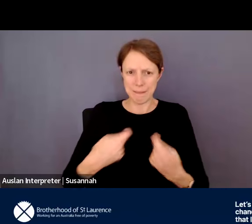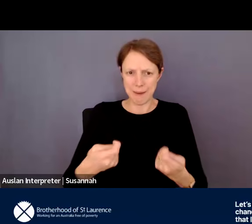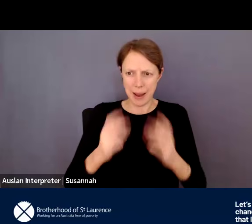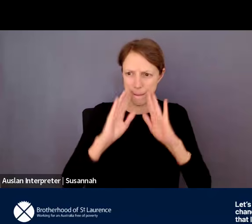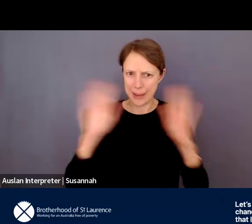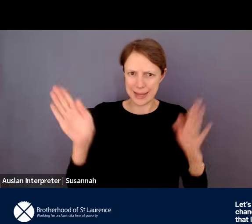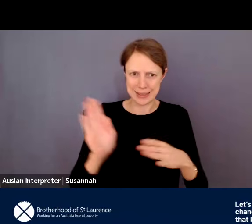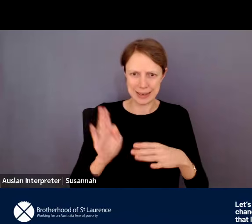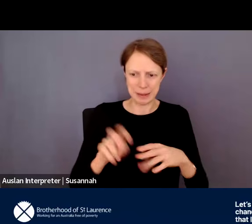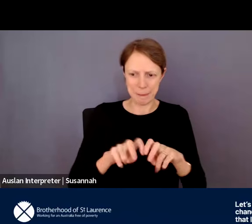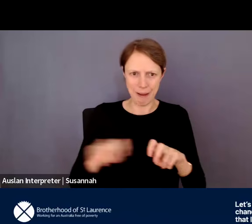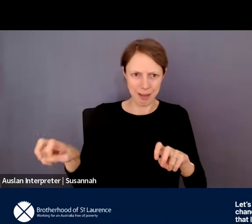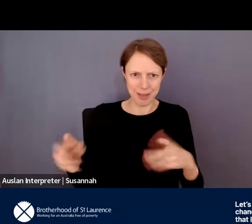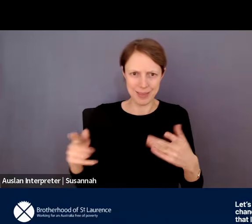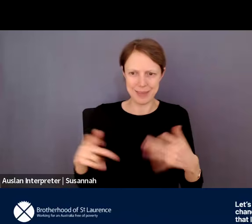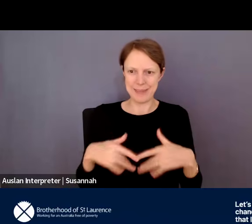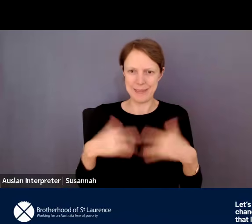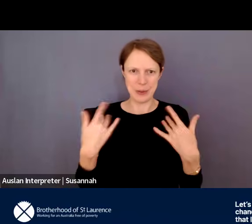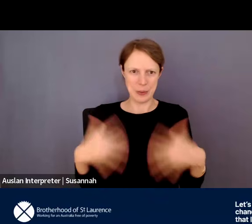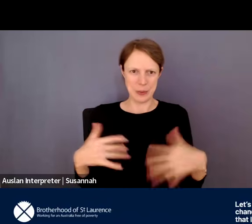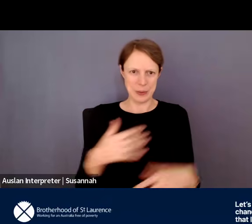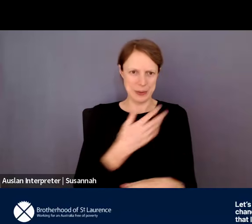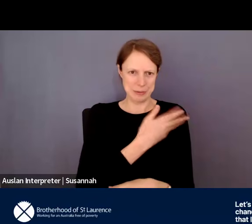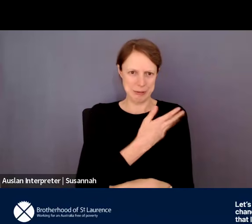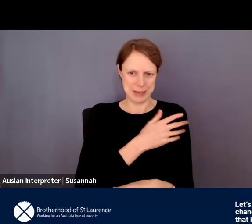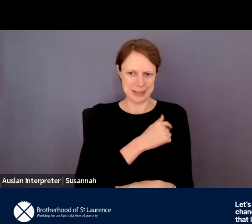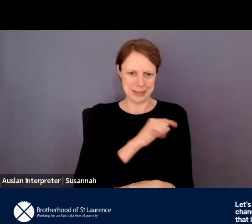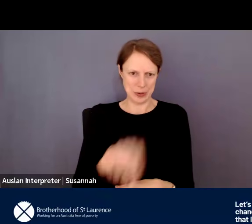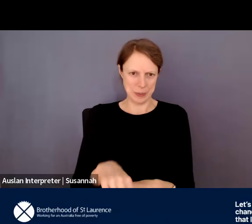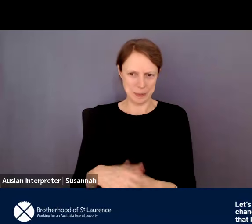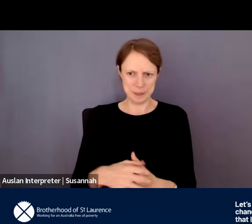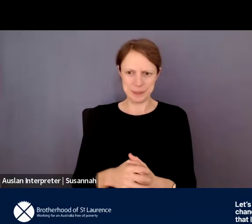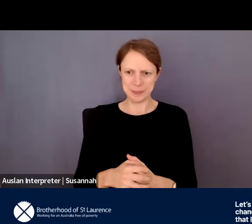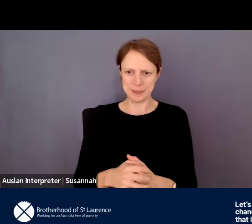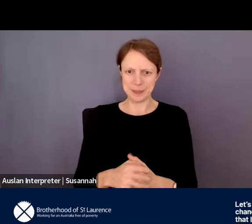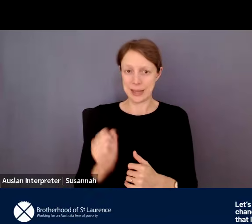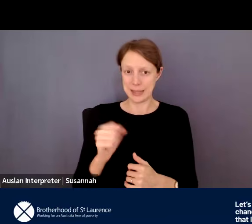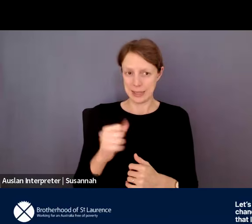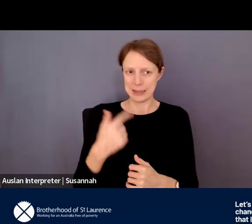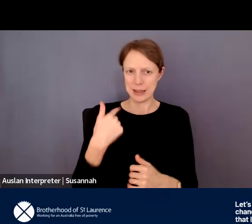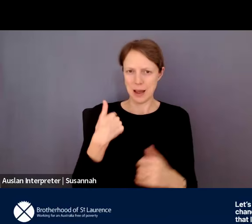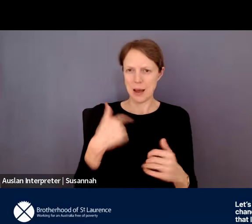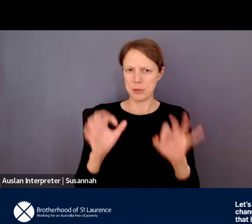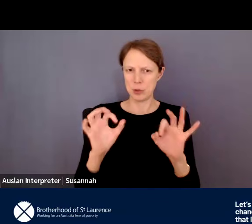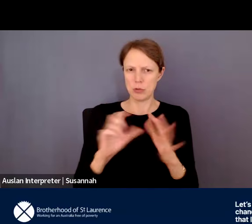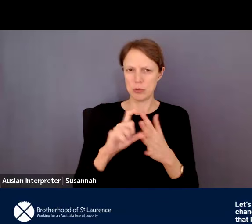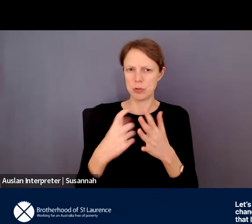to be here. I should just mention, so I am a Developmental Paediatrician. So one of the great